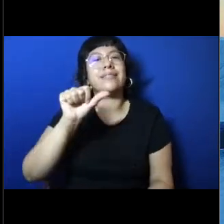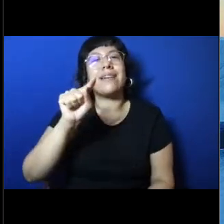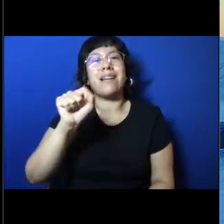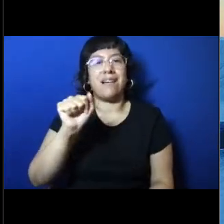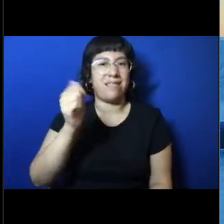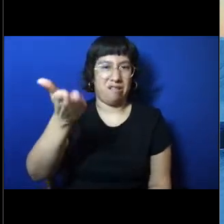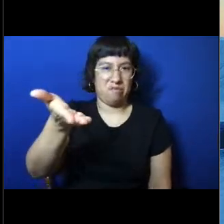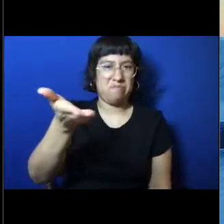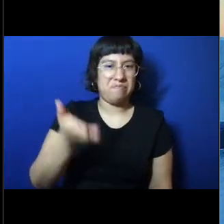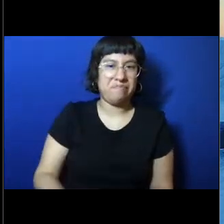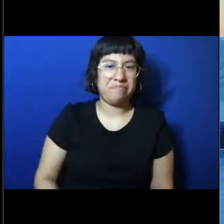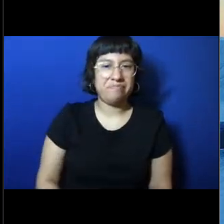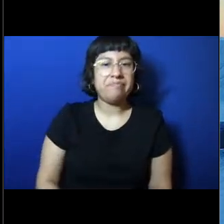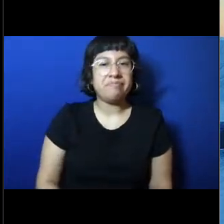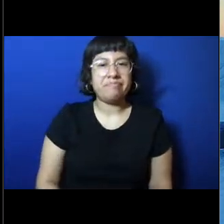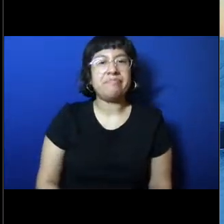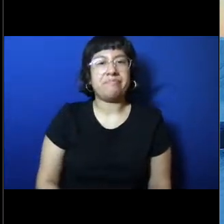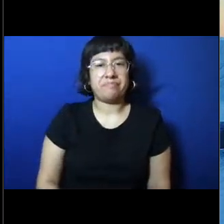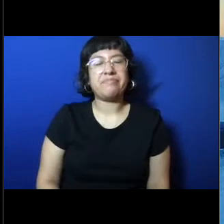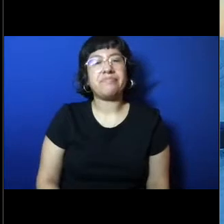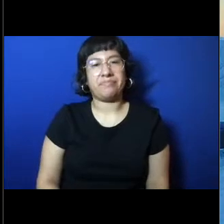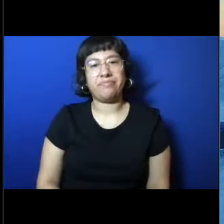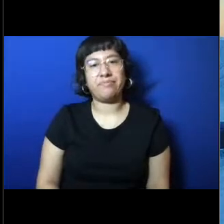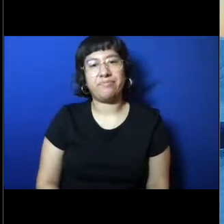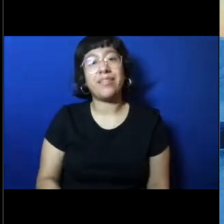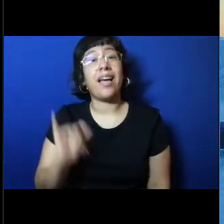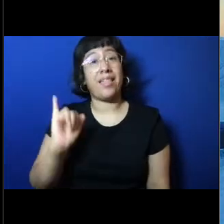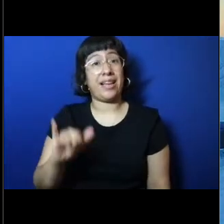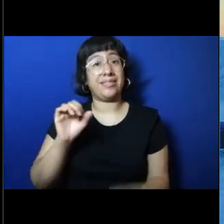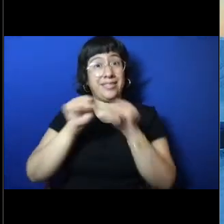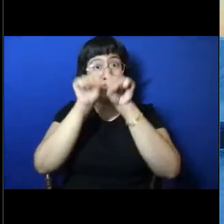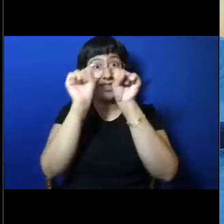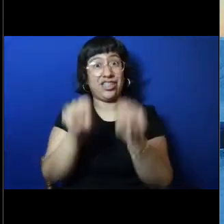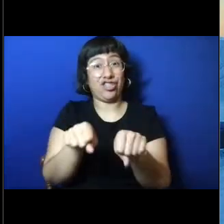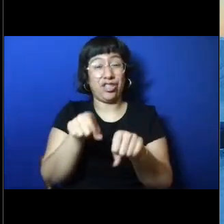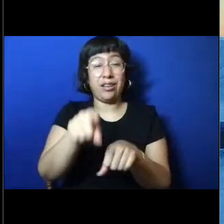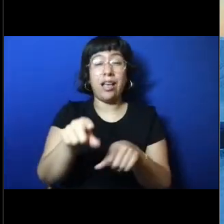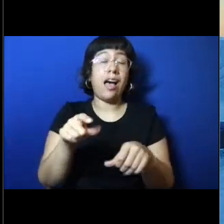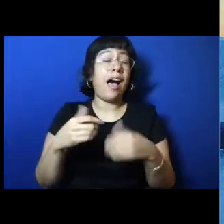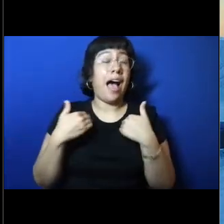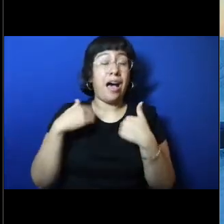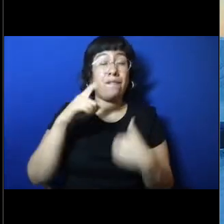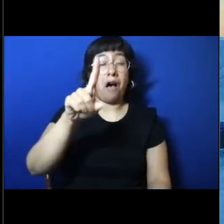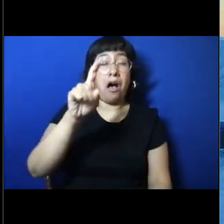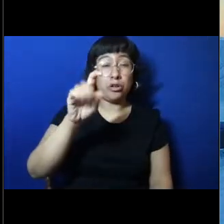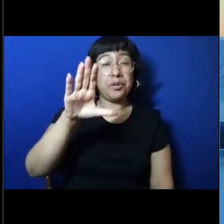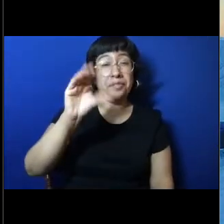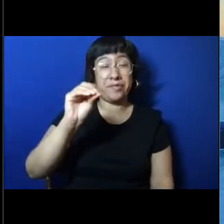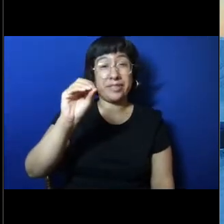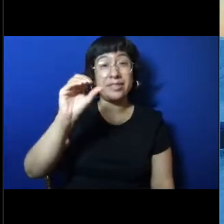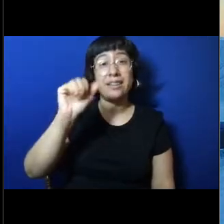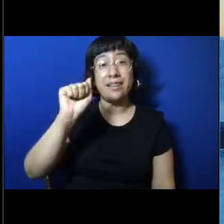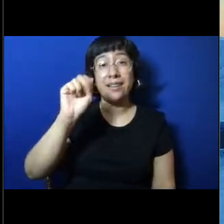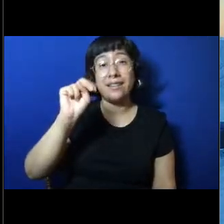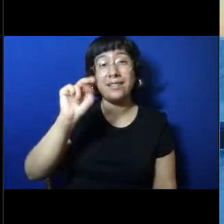a picture of the Svalbard station, where we have, they have over a hundred different antennas, a couple of which we use to bring down that weather data.